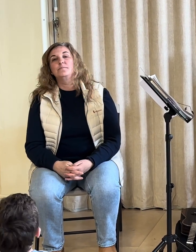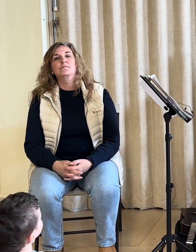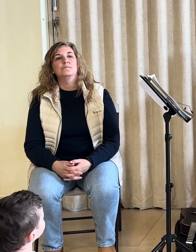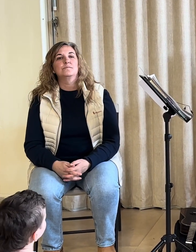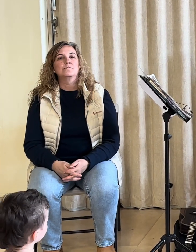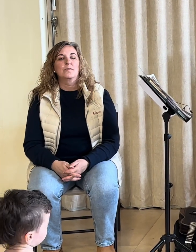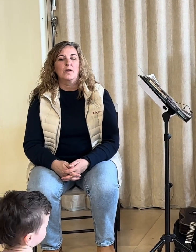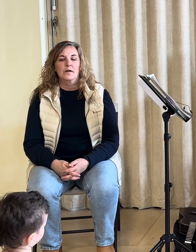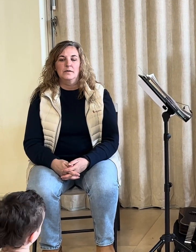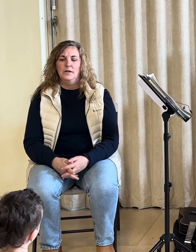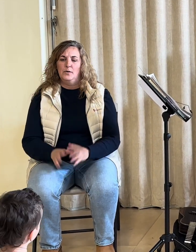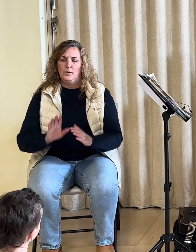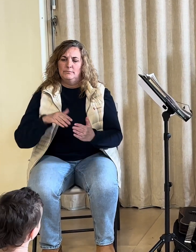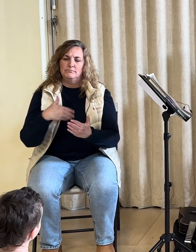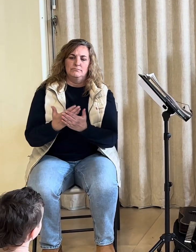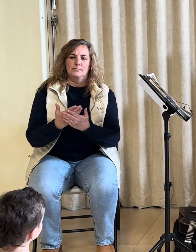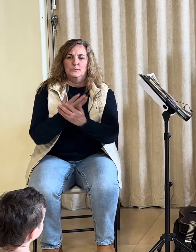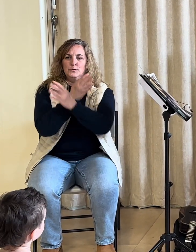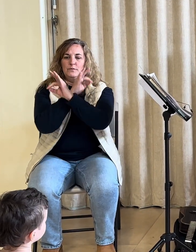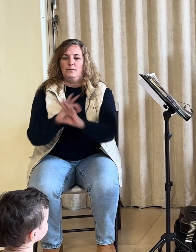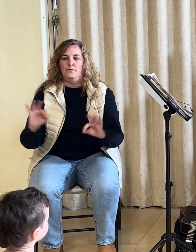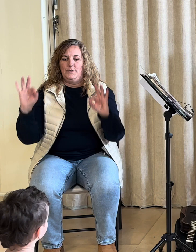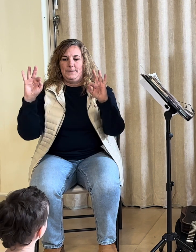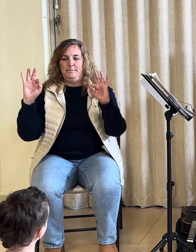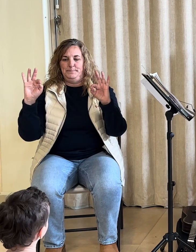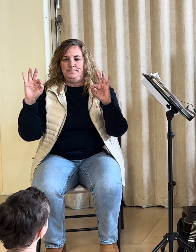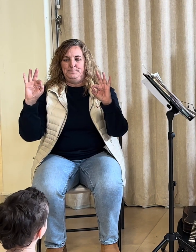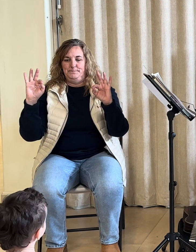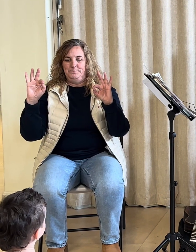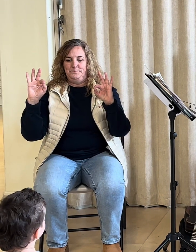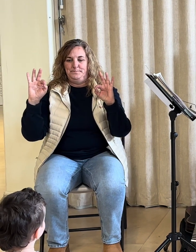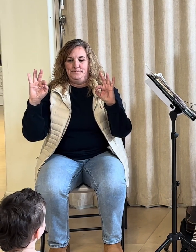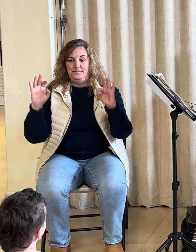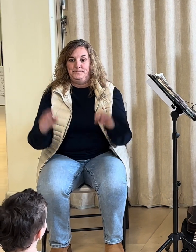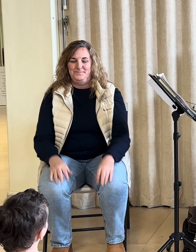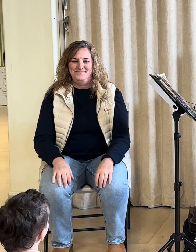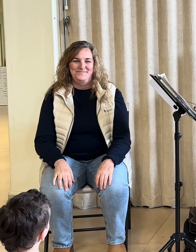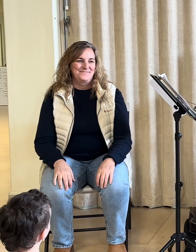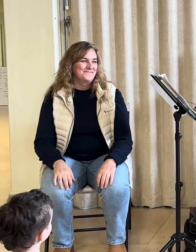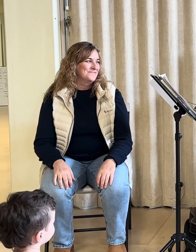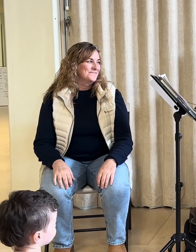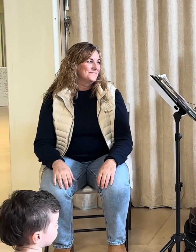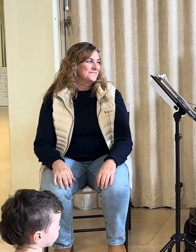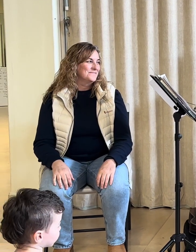To freedom.